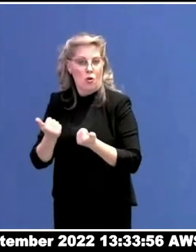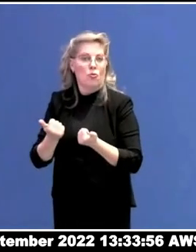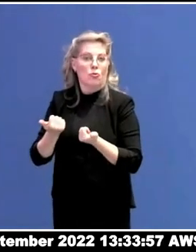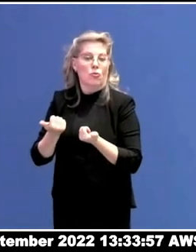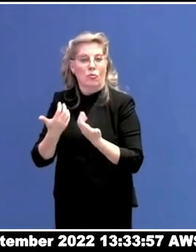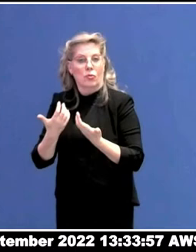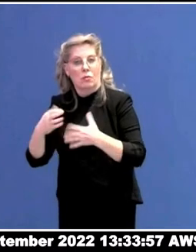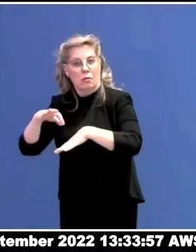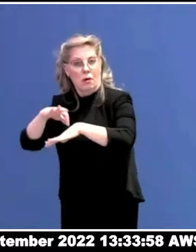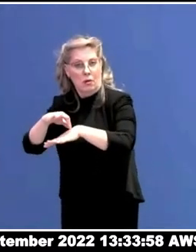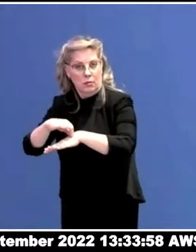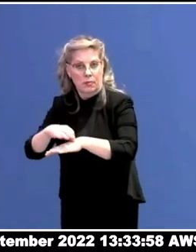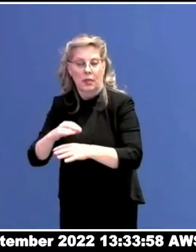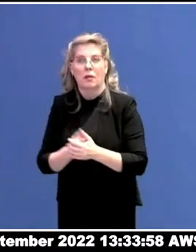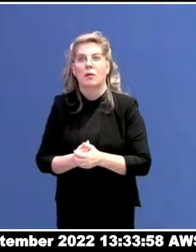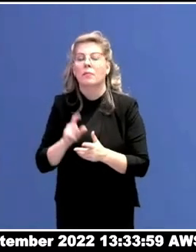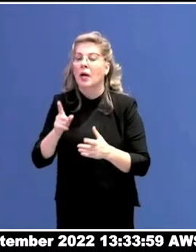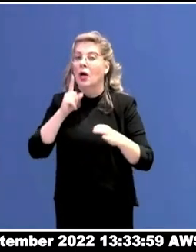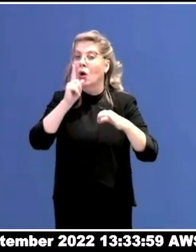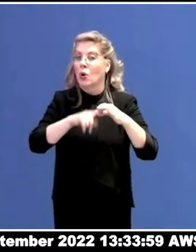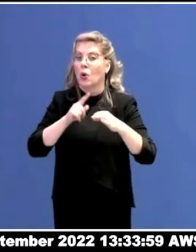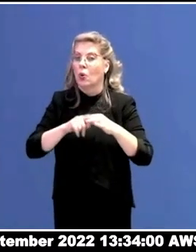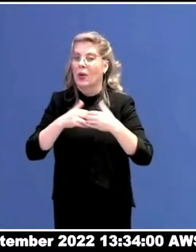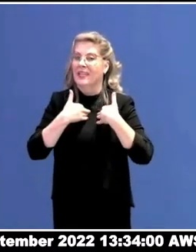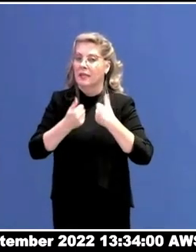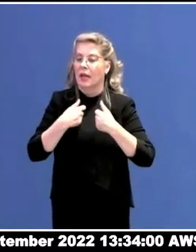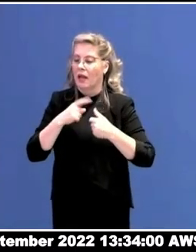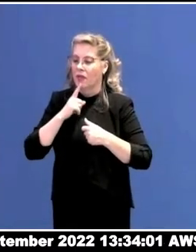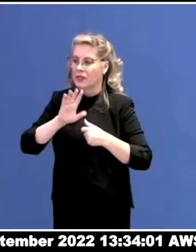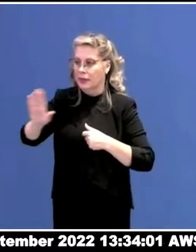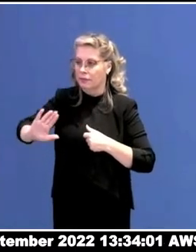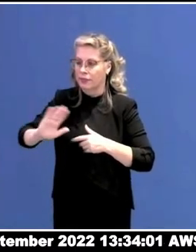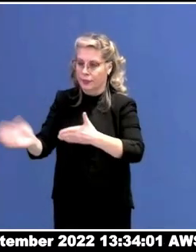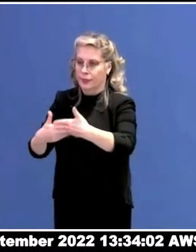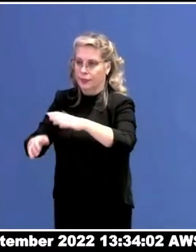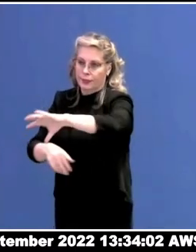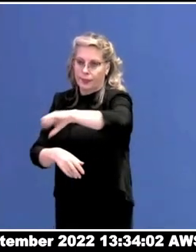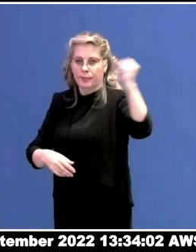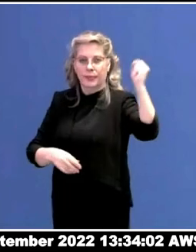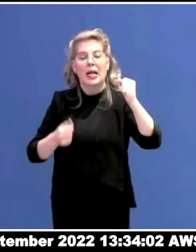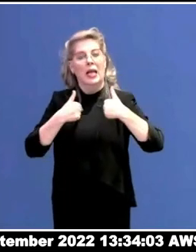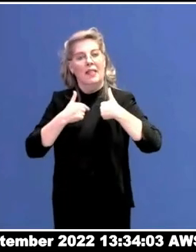them over, which they have, and Queensland Health has been running a medical service for some time. But that doesn't mean that it is working really well.